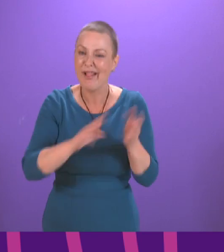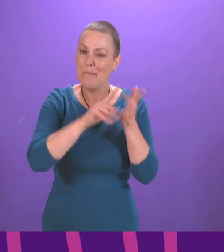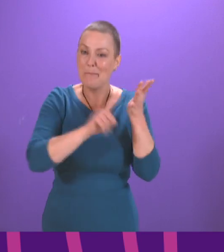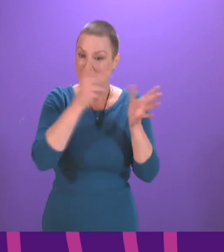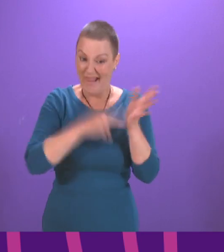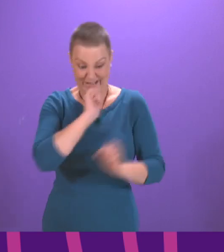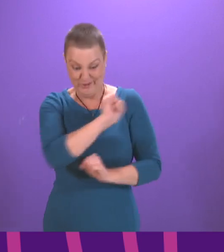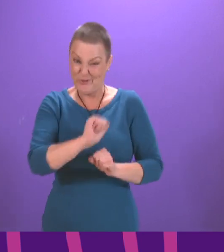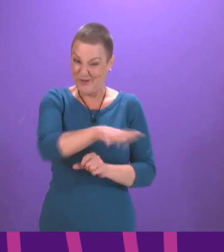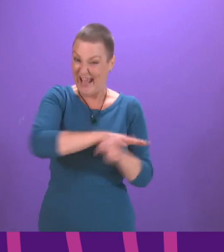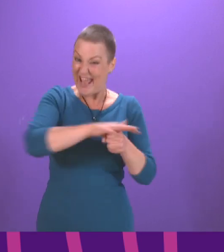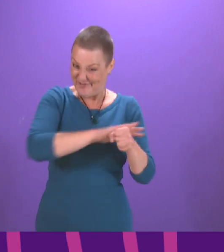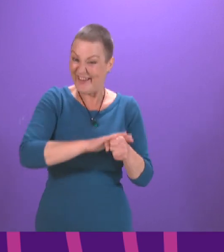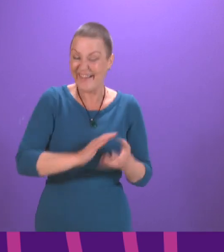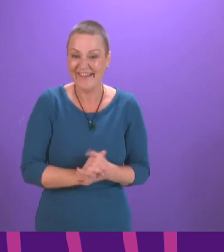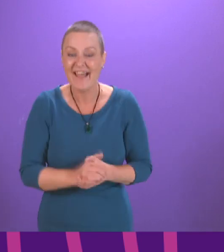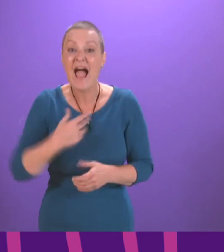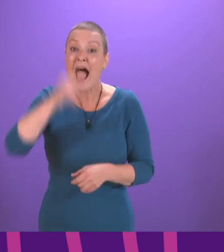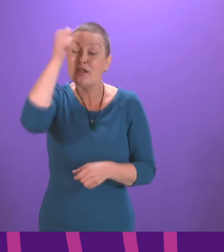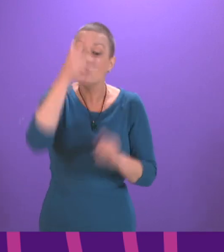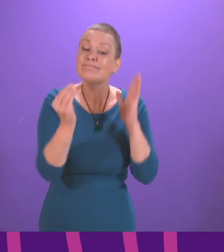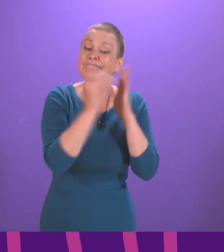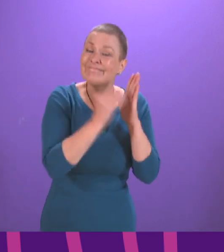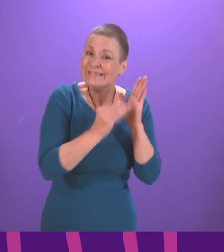constituency demonstrates that. I know that the restrictions on adult contact sport will